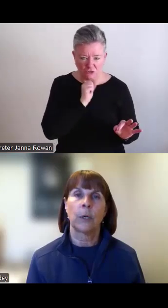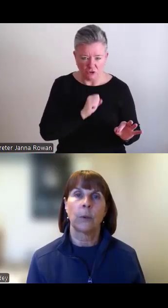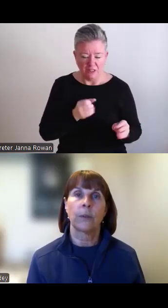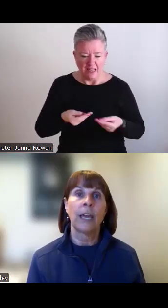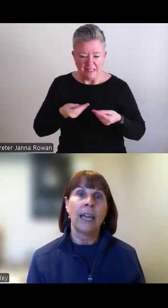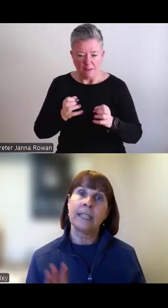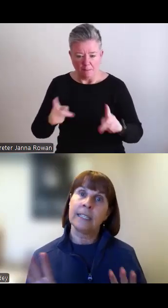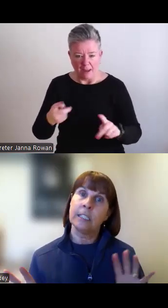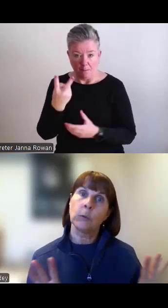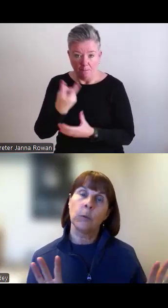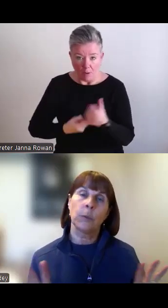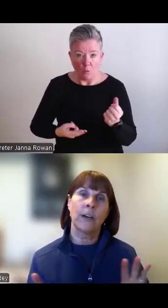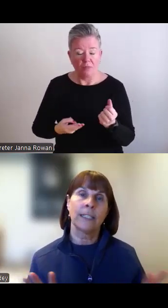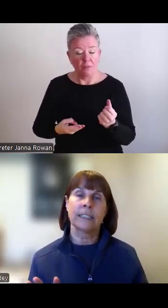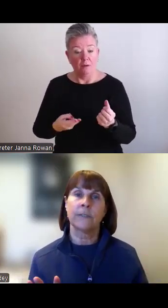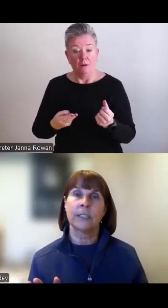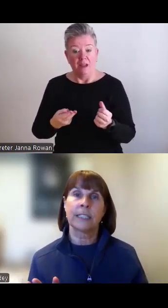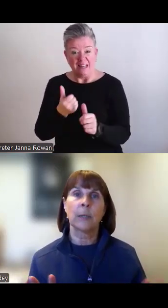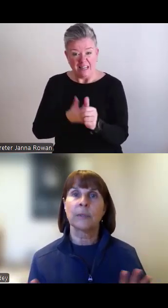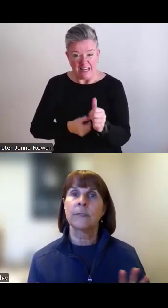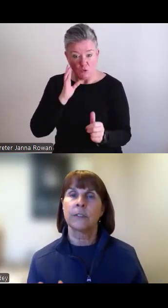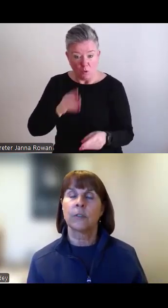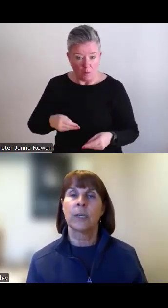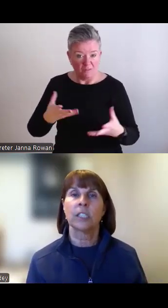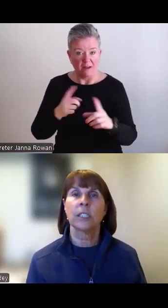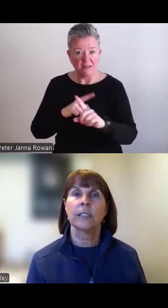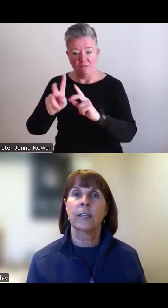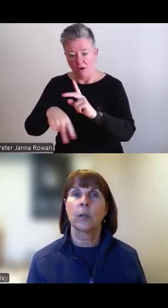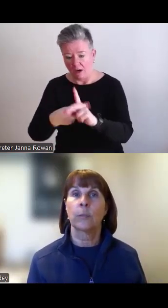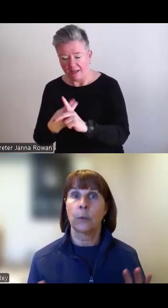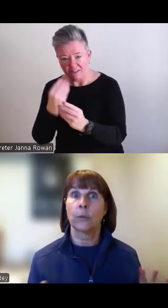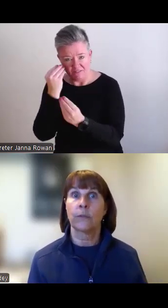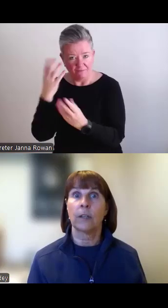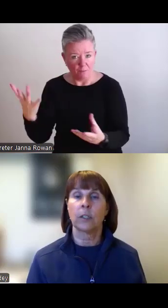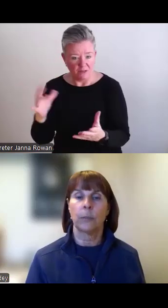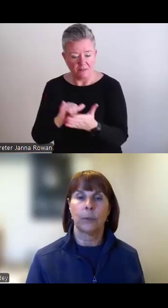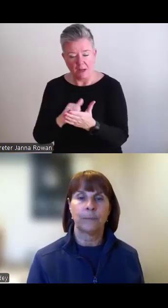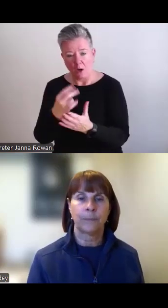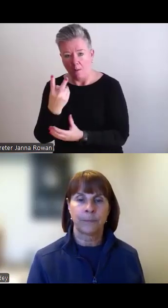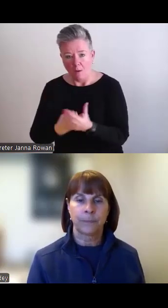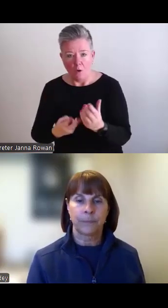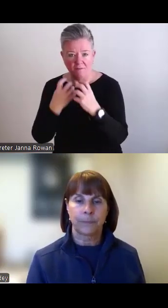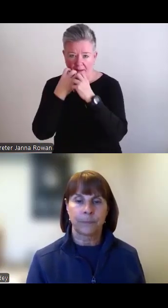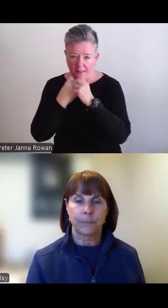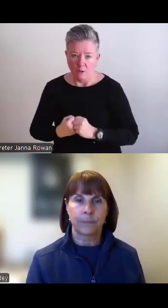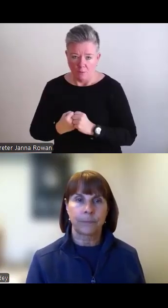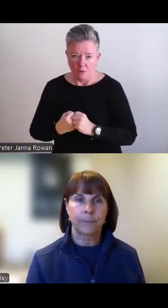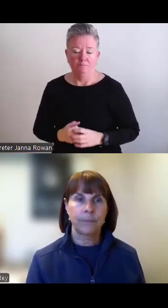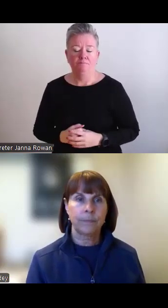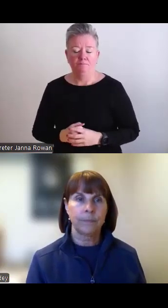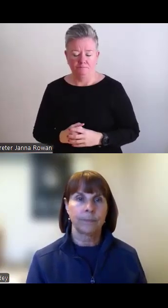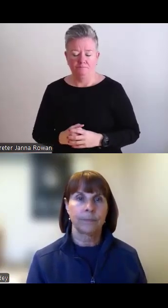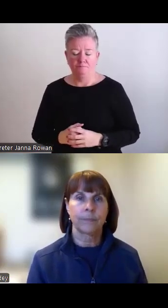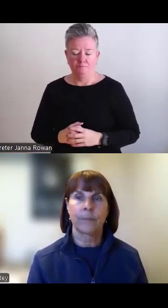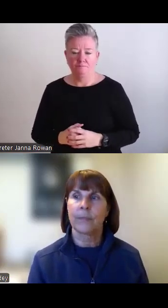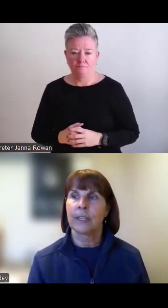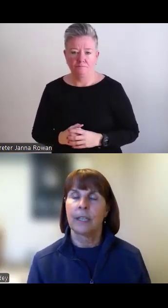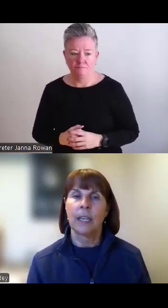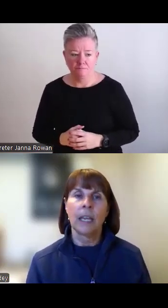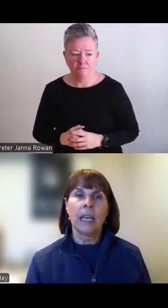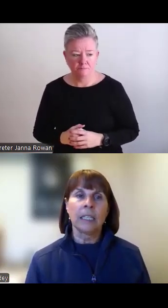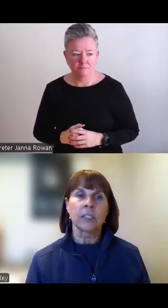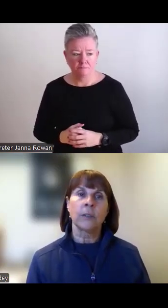from both, and each will provide different types of information that are both valuable.